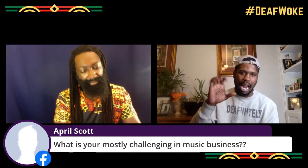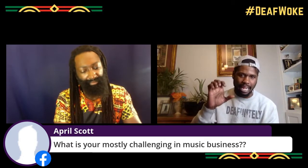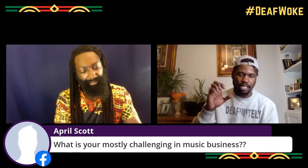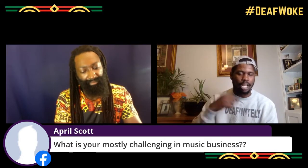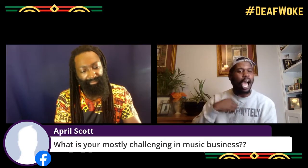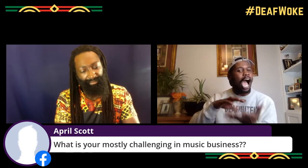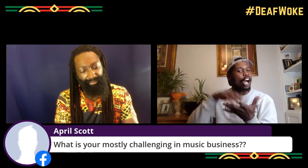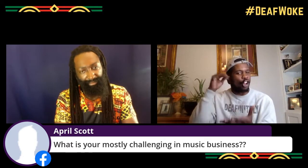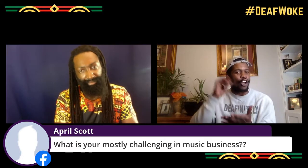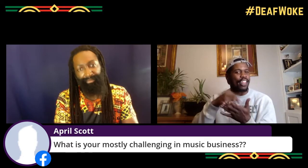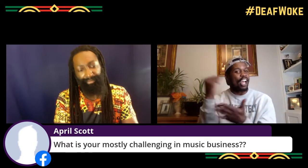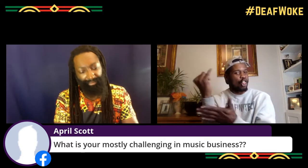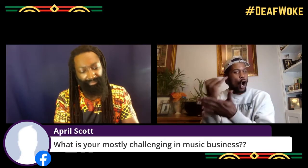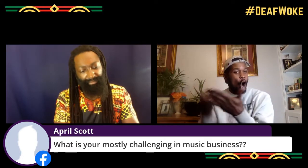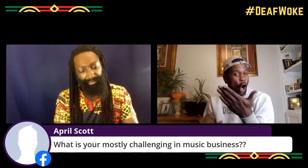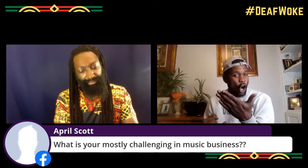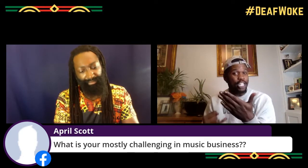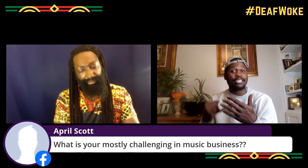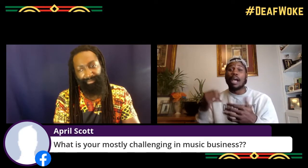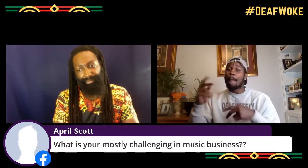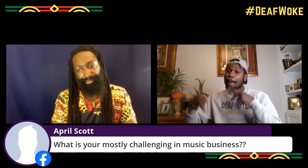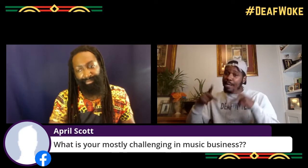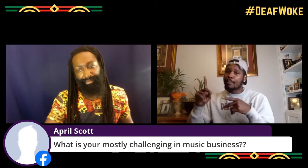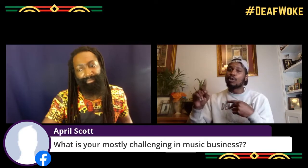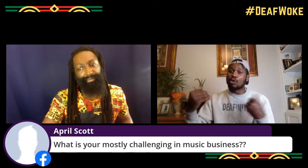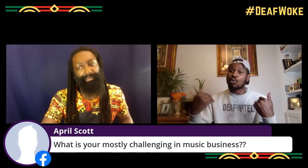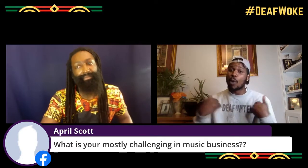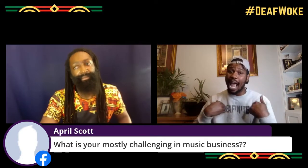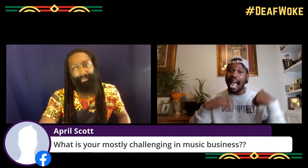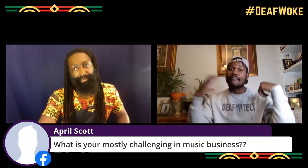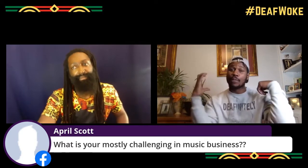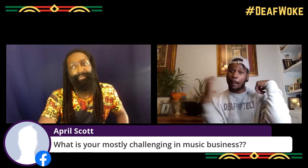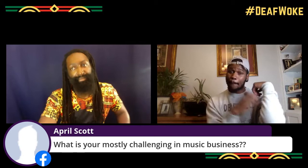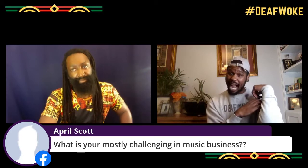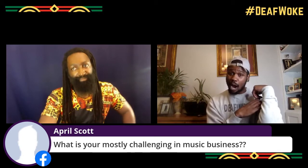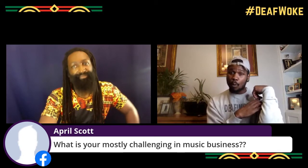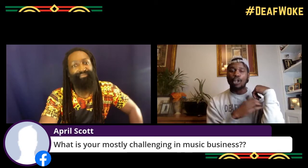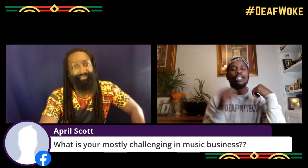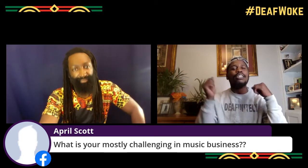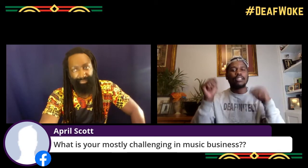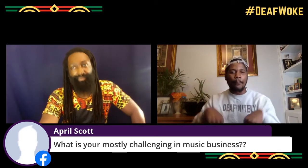but you know, working with Chance, I learned about the art